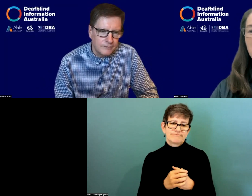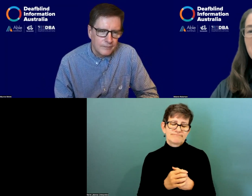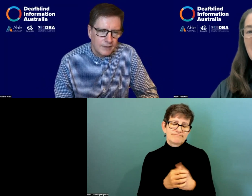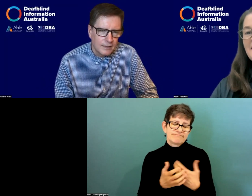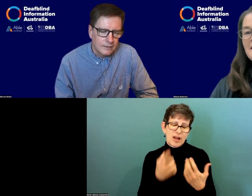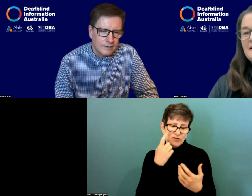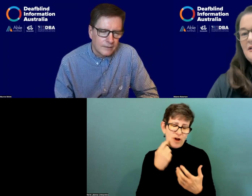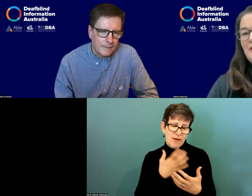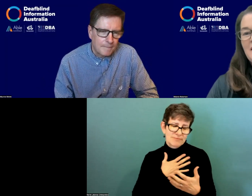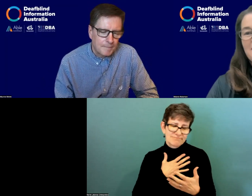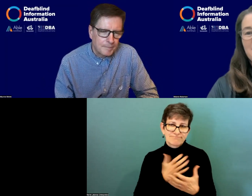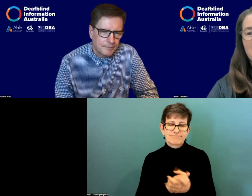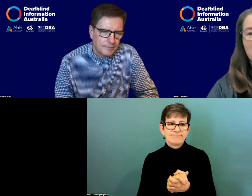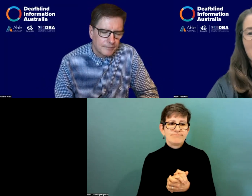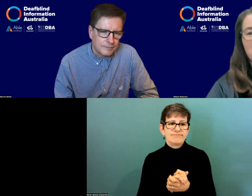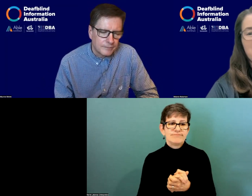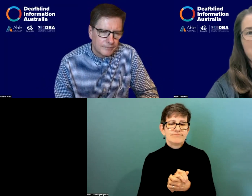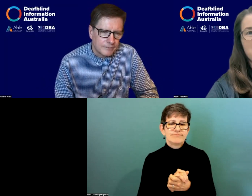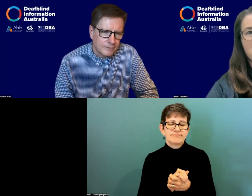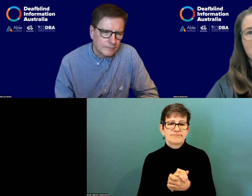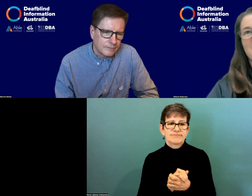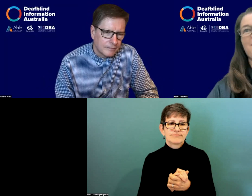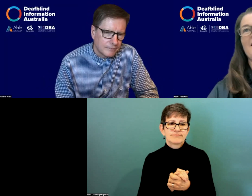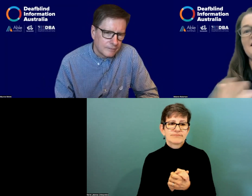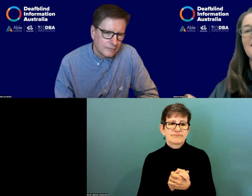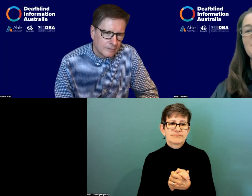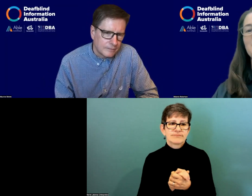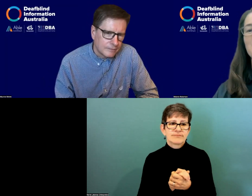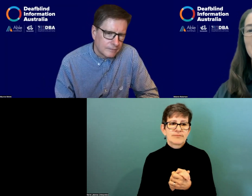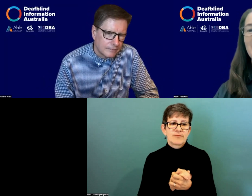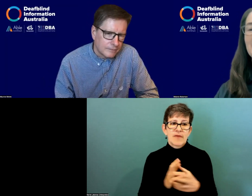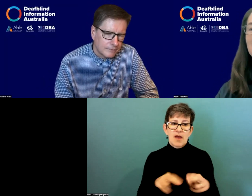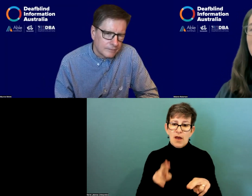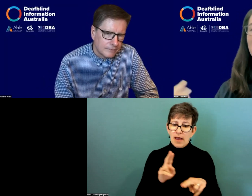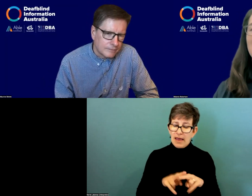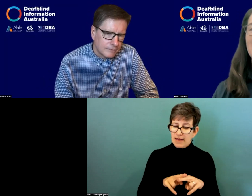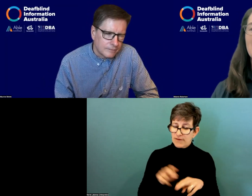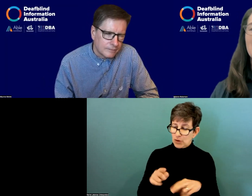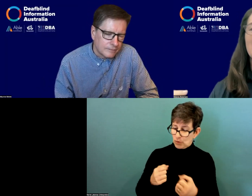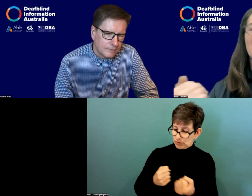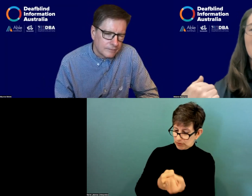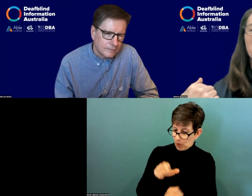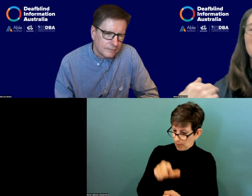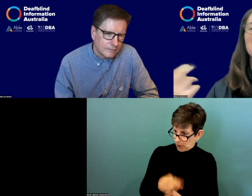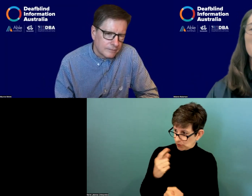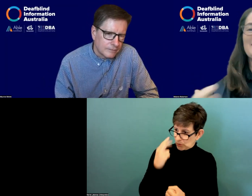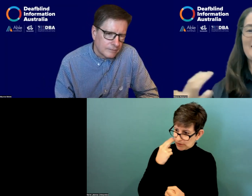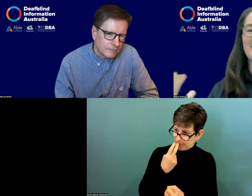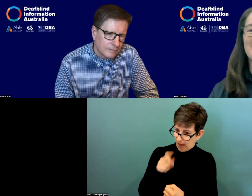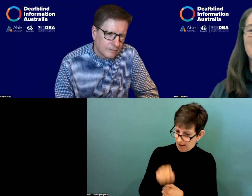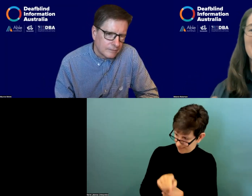If a person with deafblindness that you're supporting is experiencing the chaos